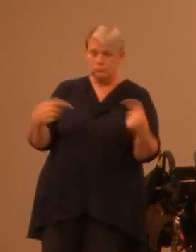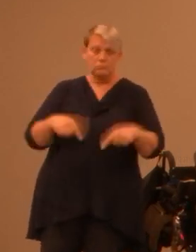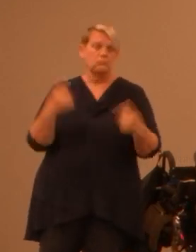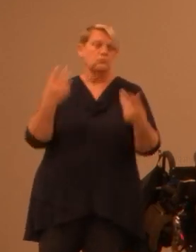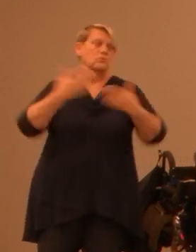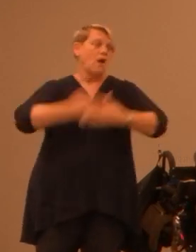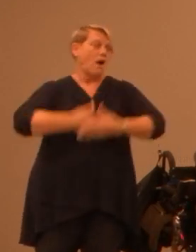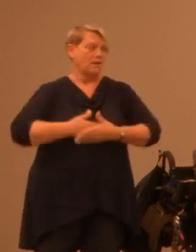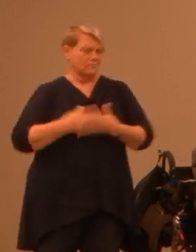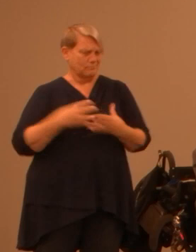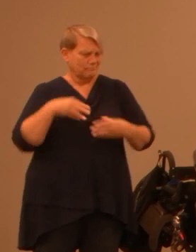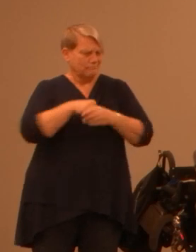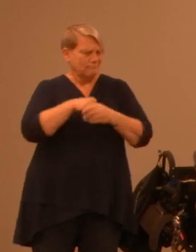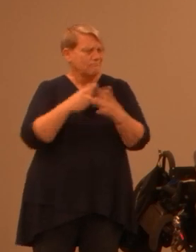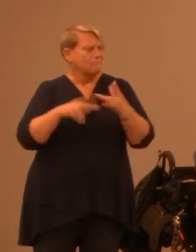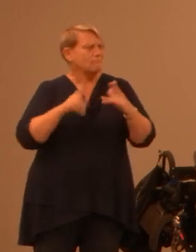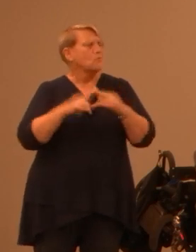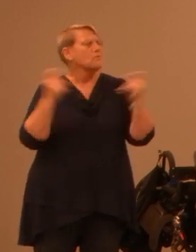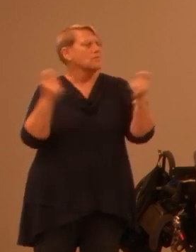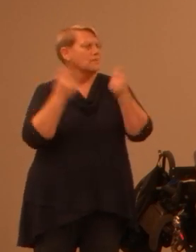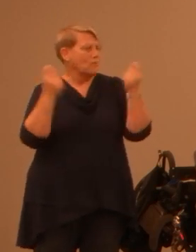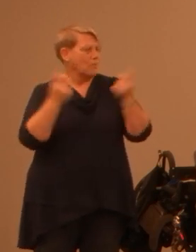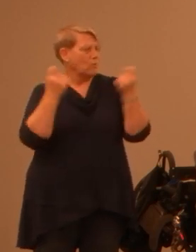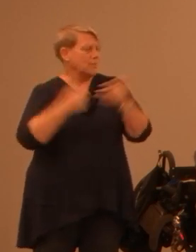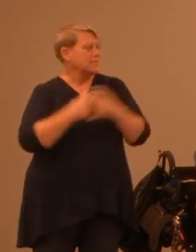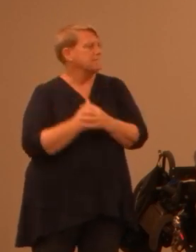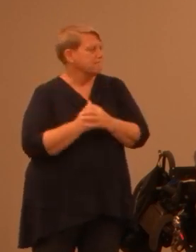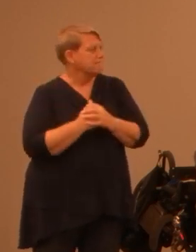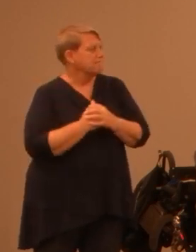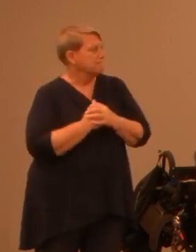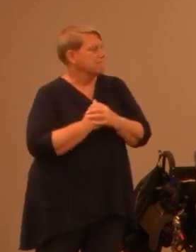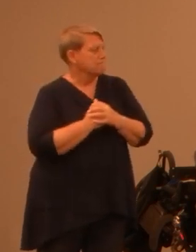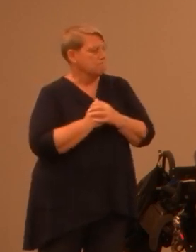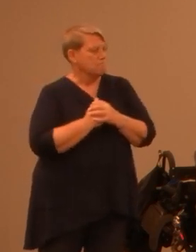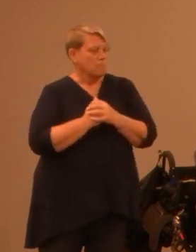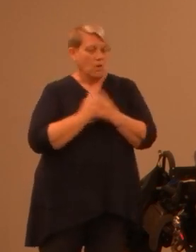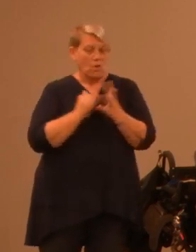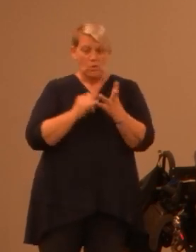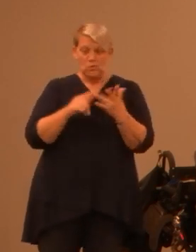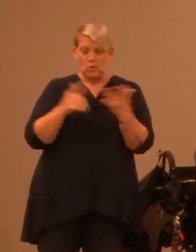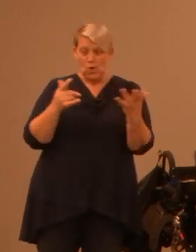be part of the Awards ceremony. And I guess I'd say I've probably had